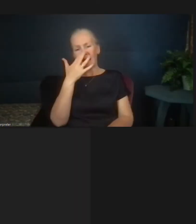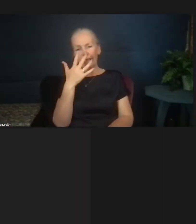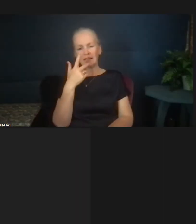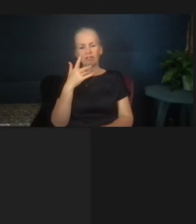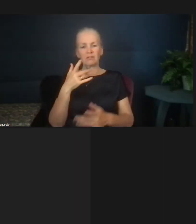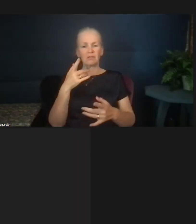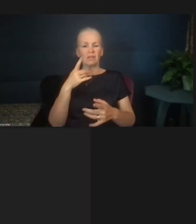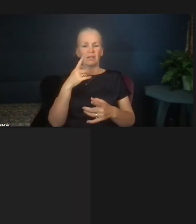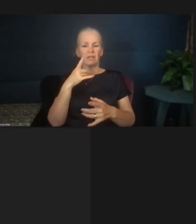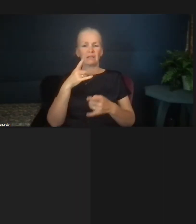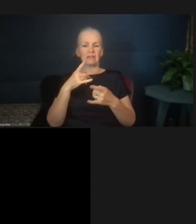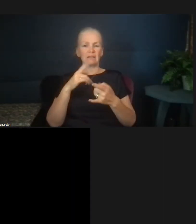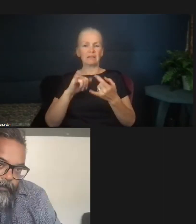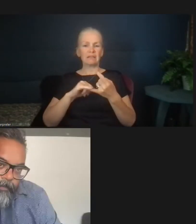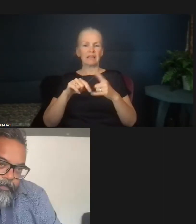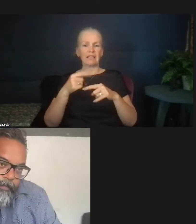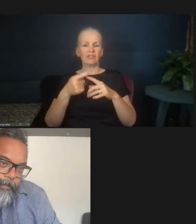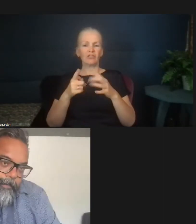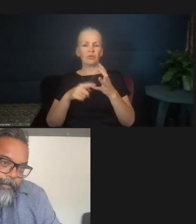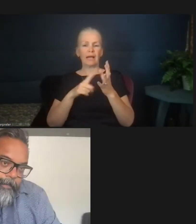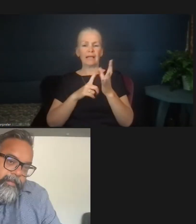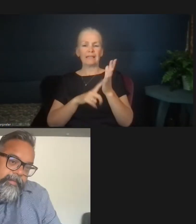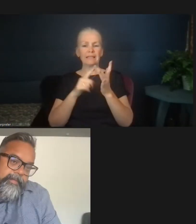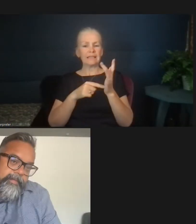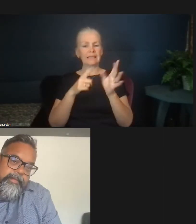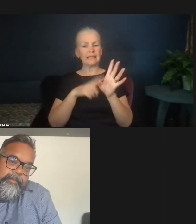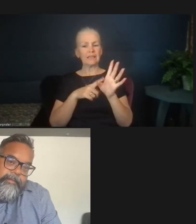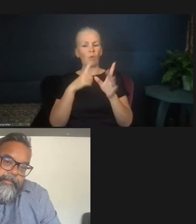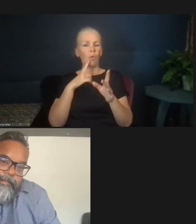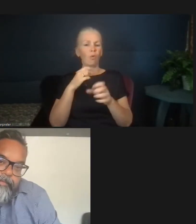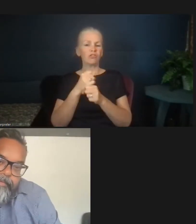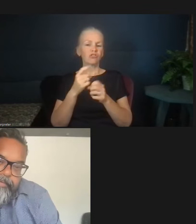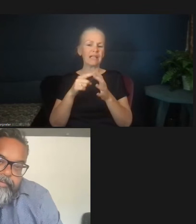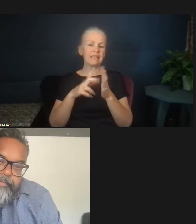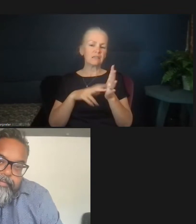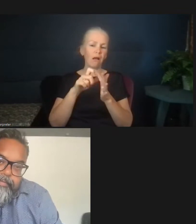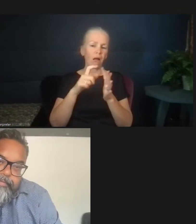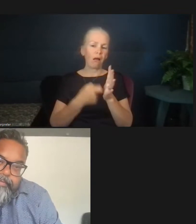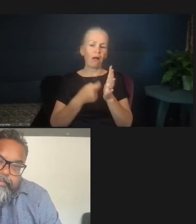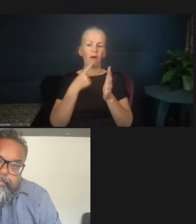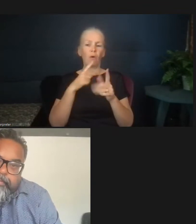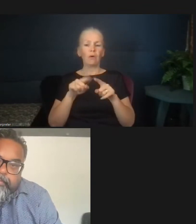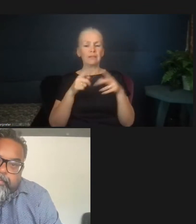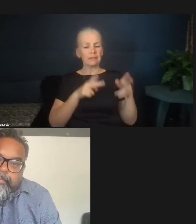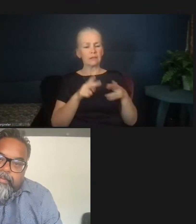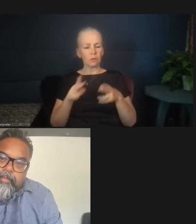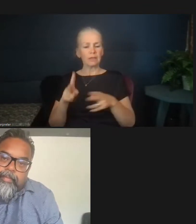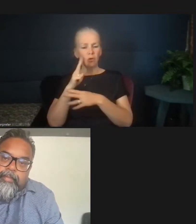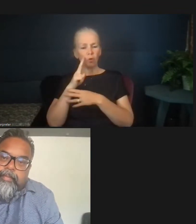gender disparities, etc and to contest the ways the existing ways of looking at these structures